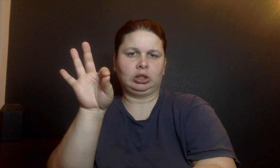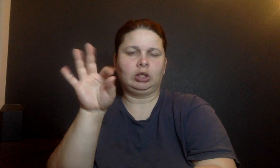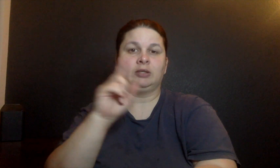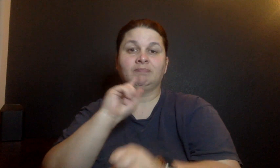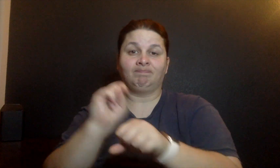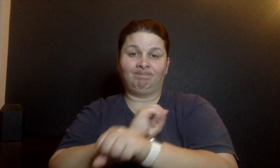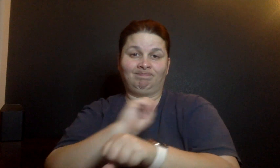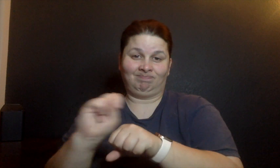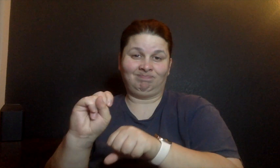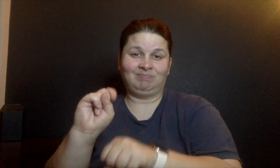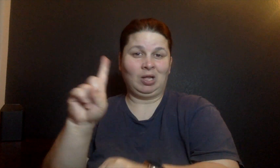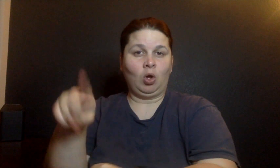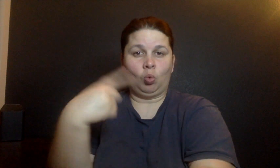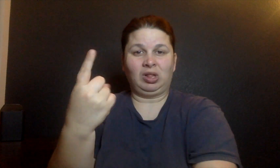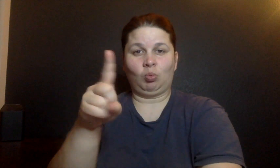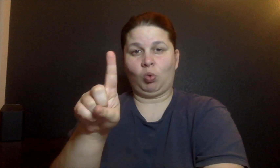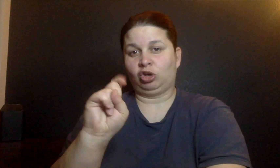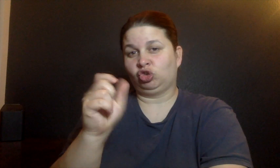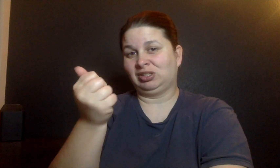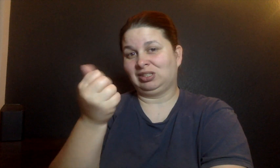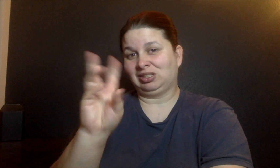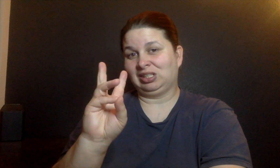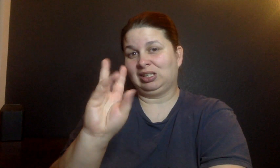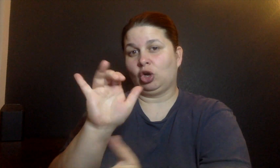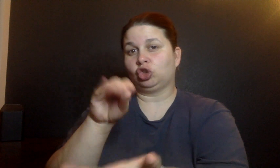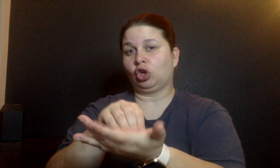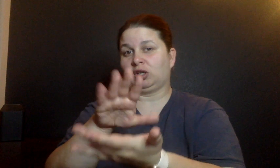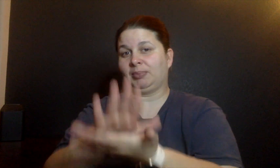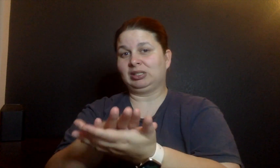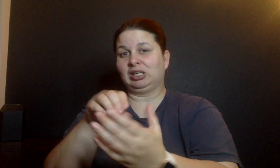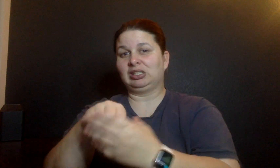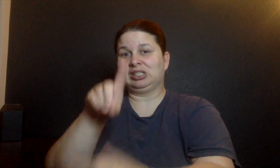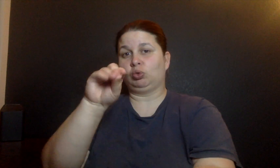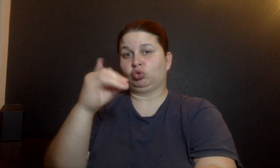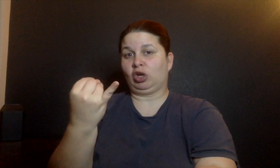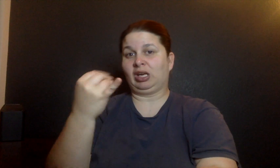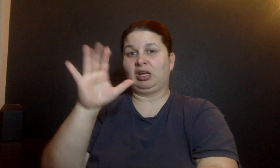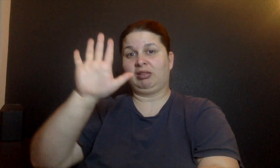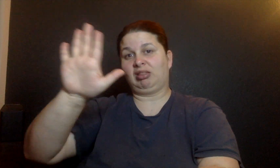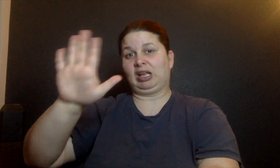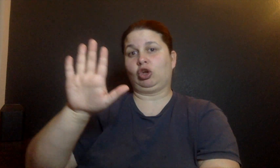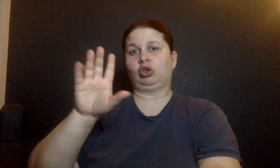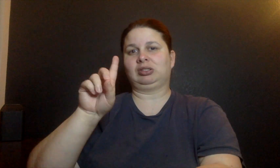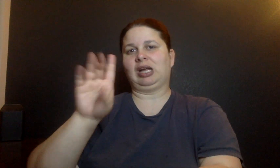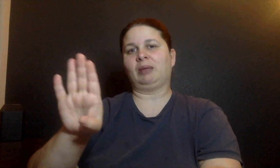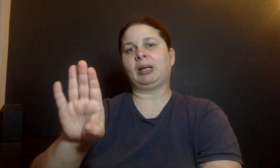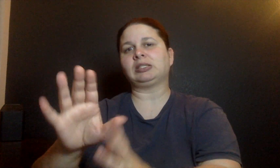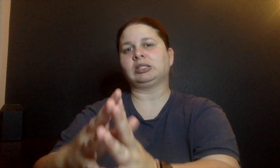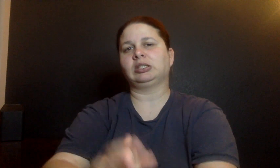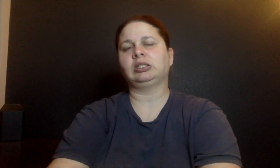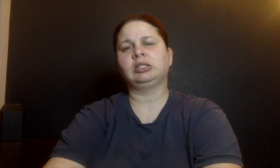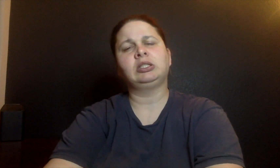ONLY 116 are documented in the Department of Justice's Database.